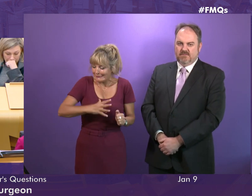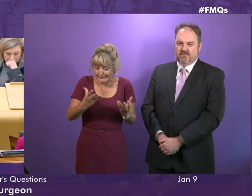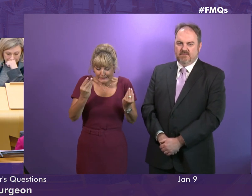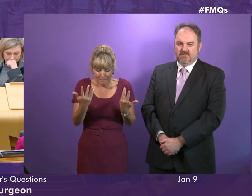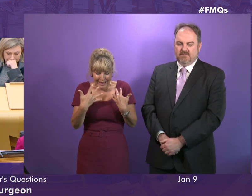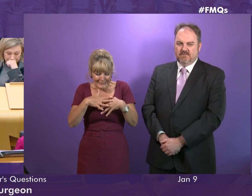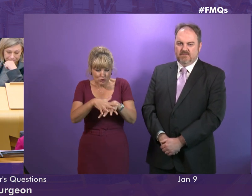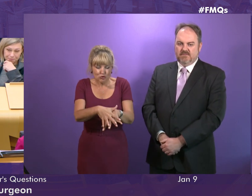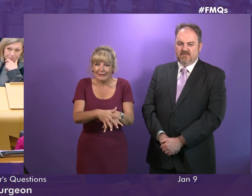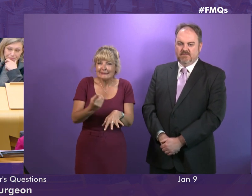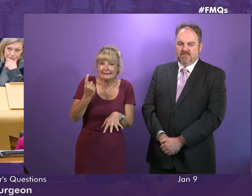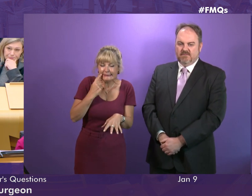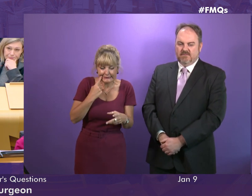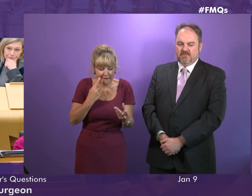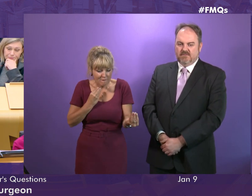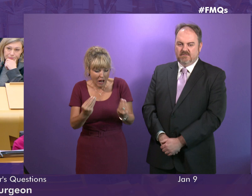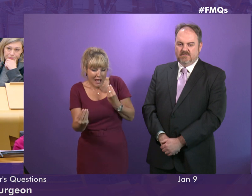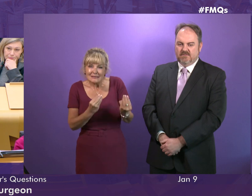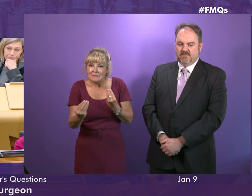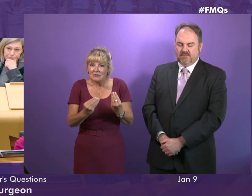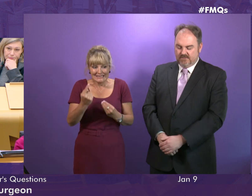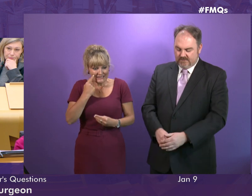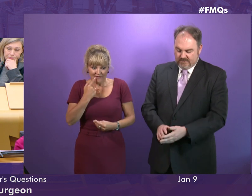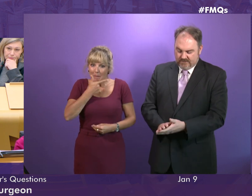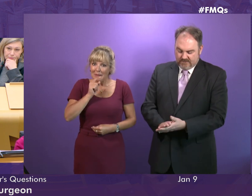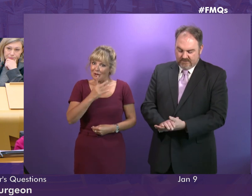integrated bus service that is much easier and more convenient for people to use. The